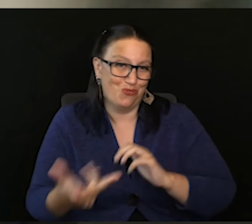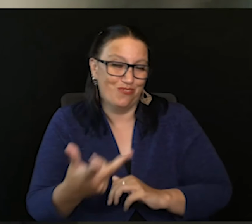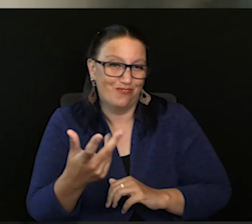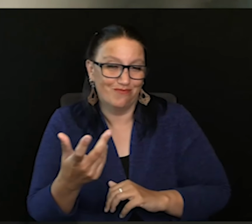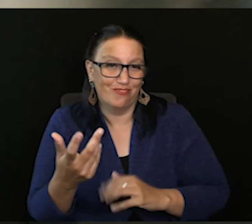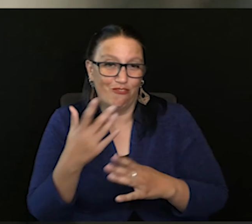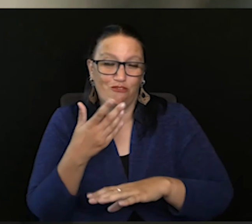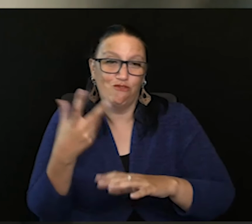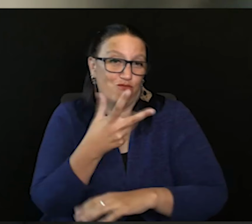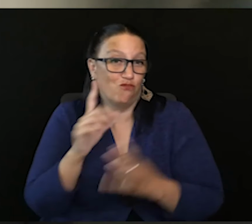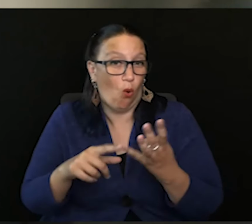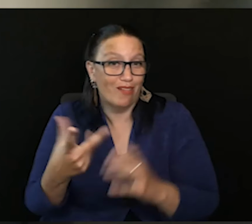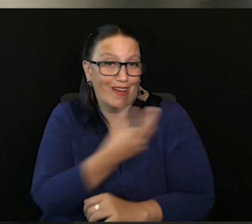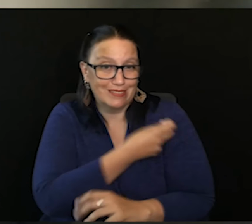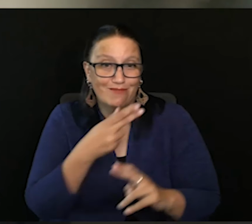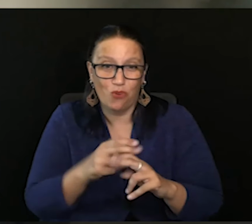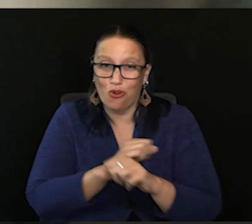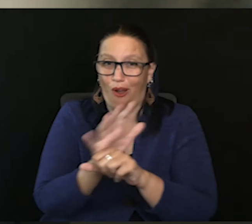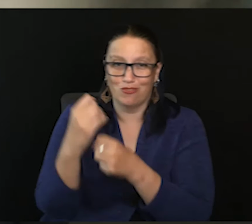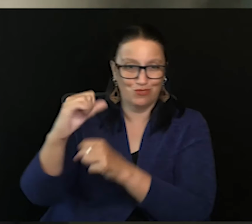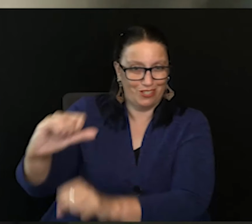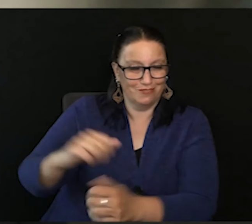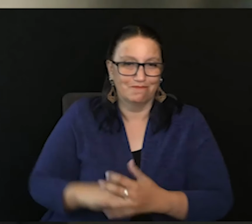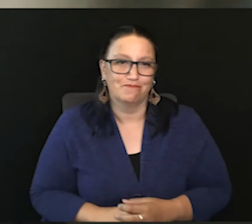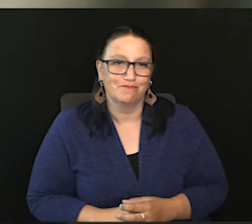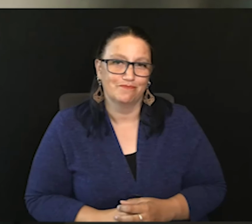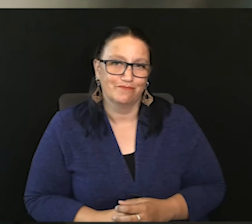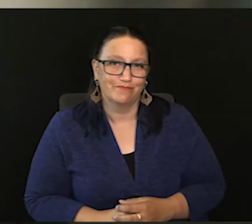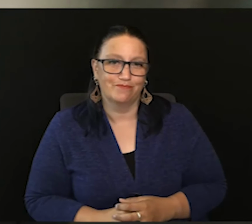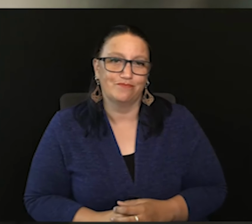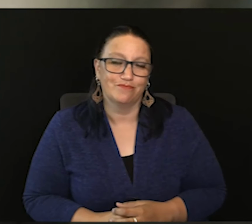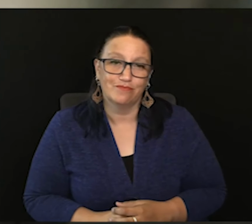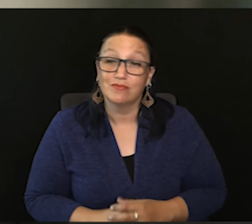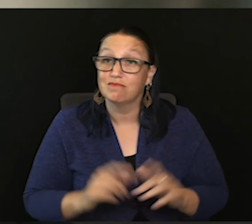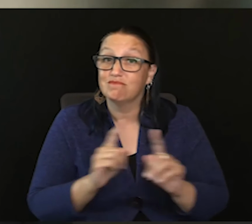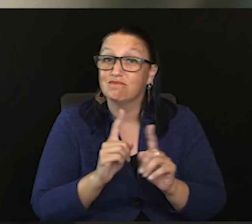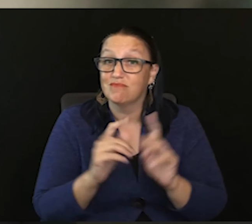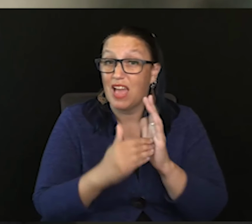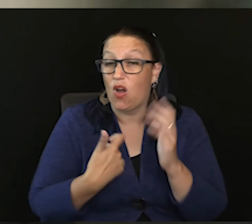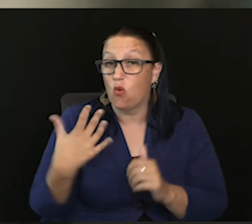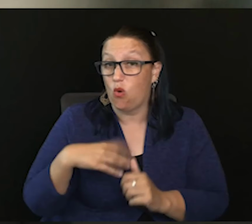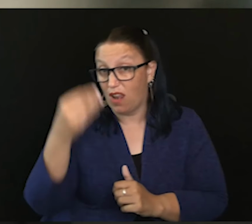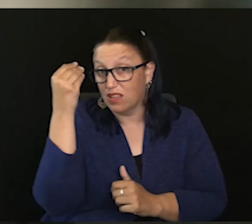The last thing that I want to do is to just briefly give you an update with regards to the vaccination program.